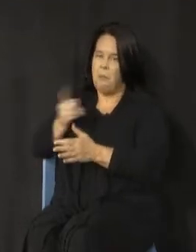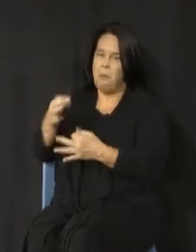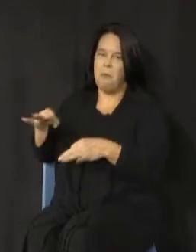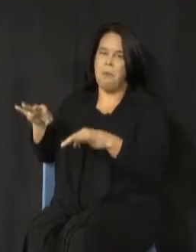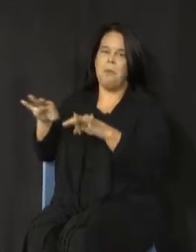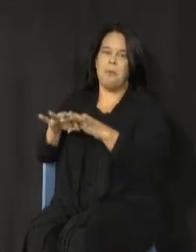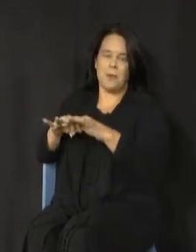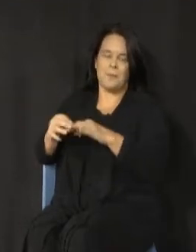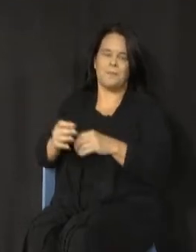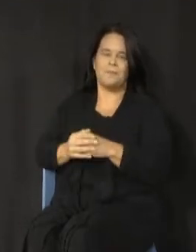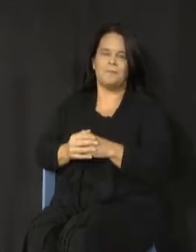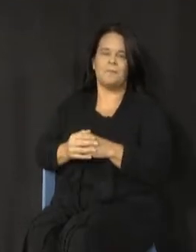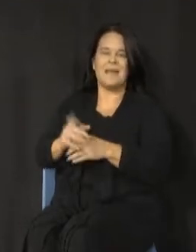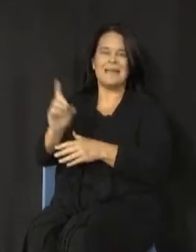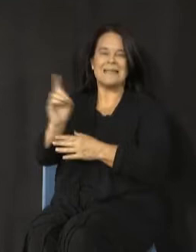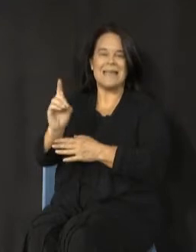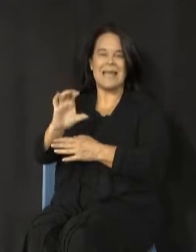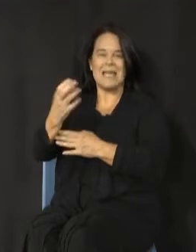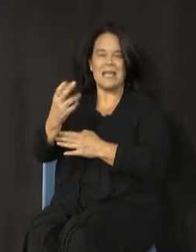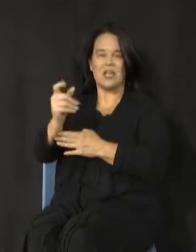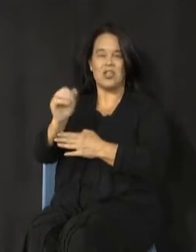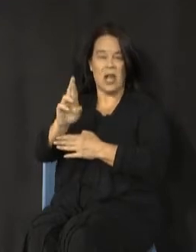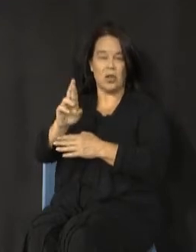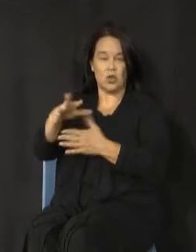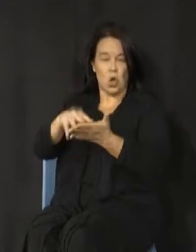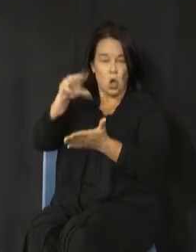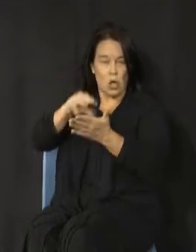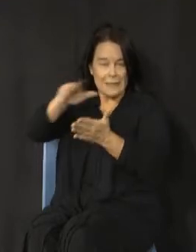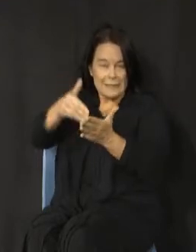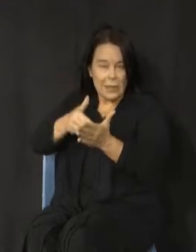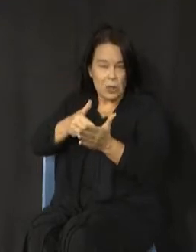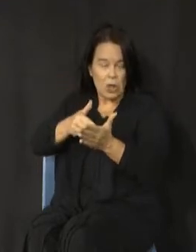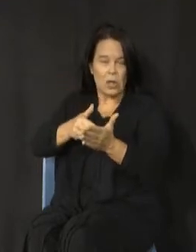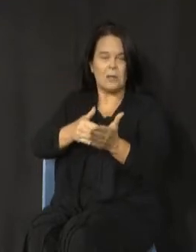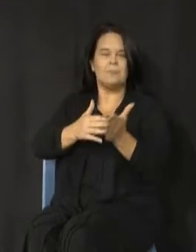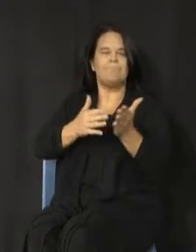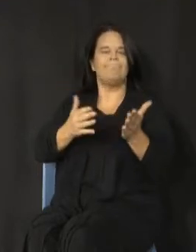The Dayton Challenger Learning Center created the labs to correlate with the Ohio Science